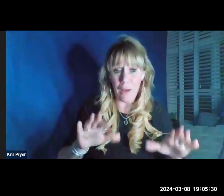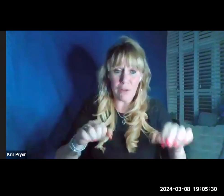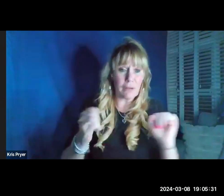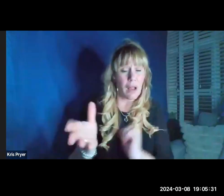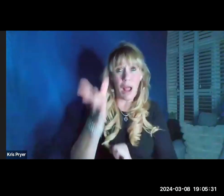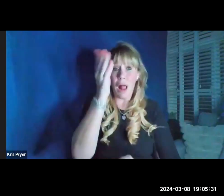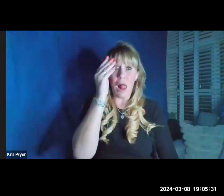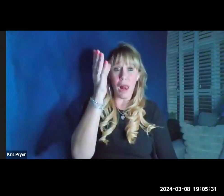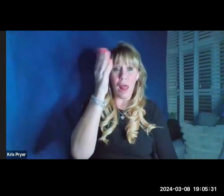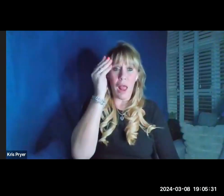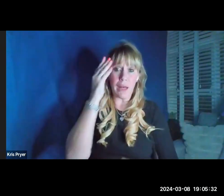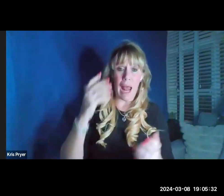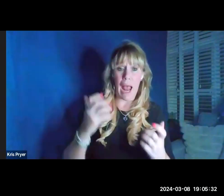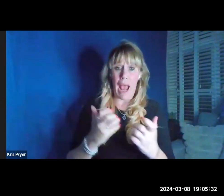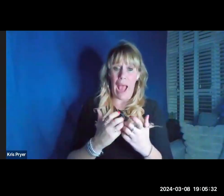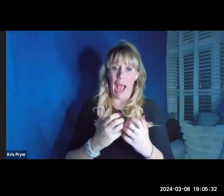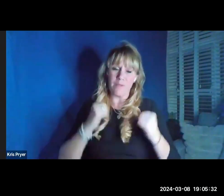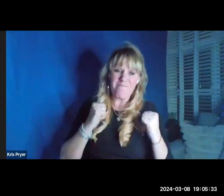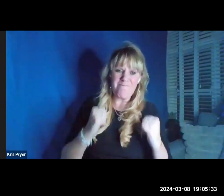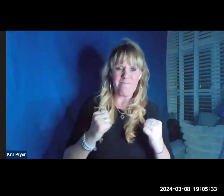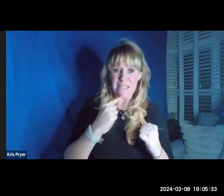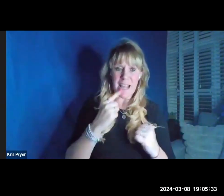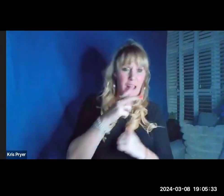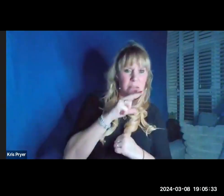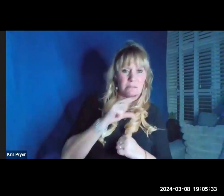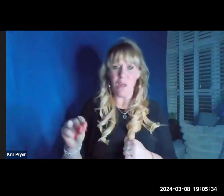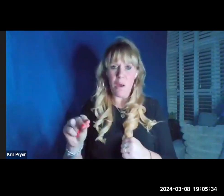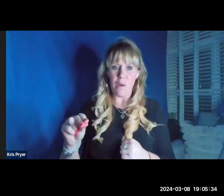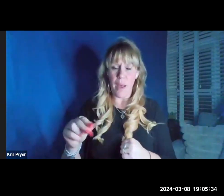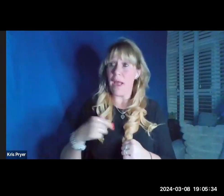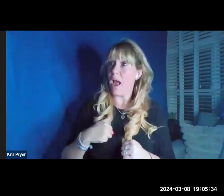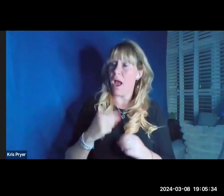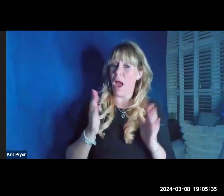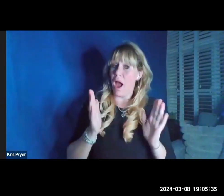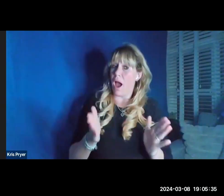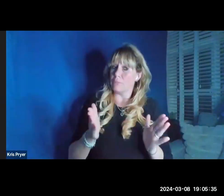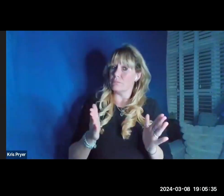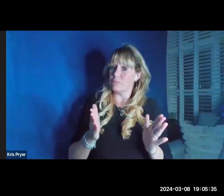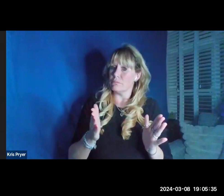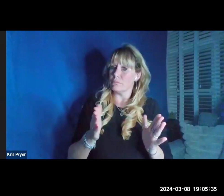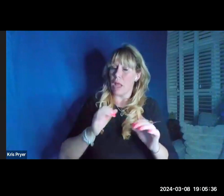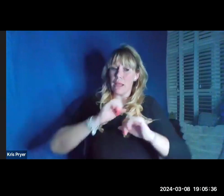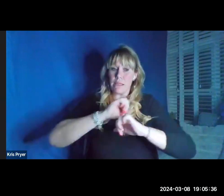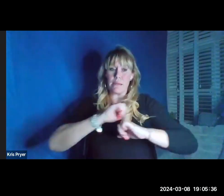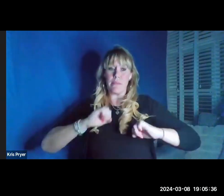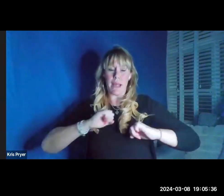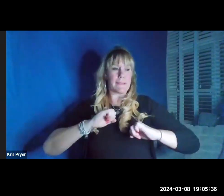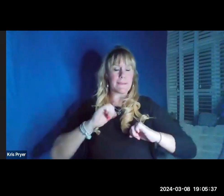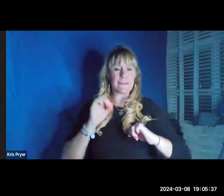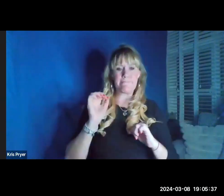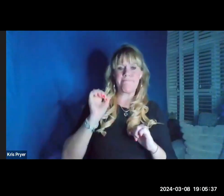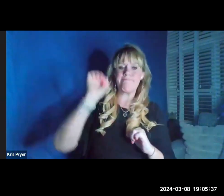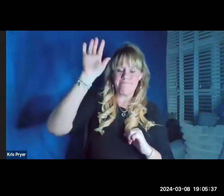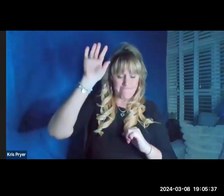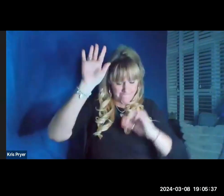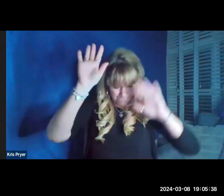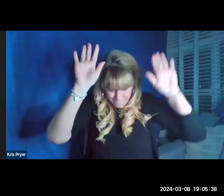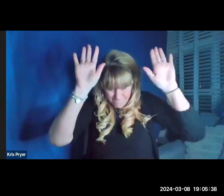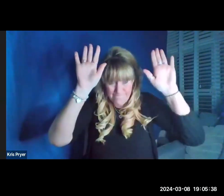gotta start making some space of our own. this world changes every day.